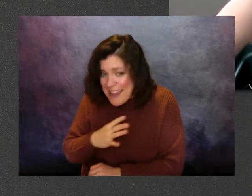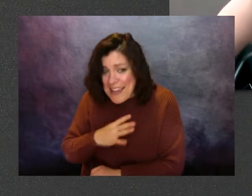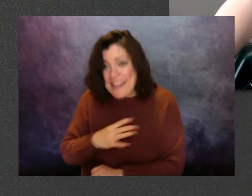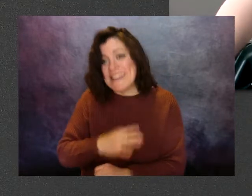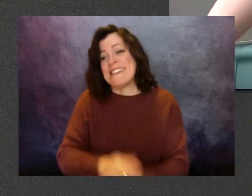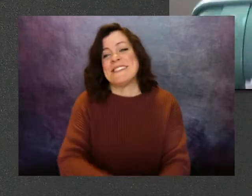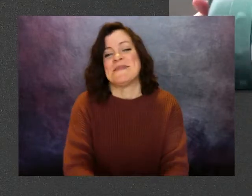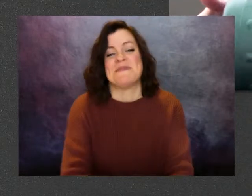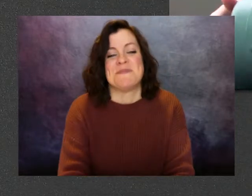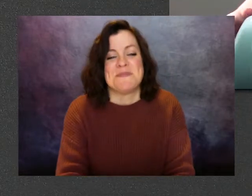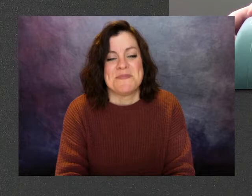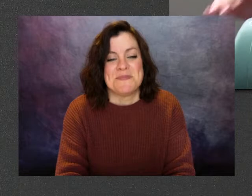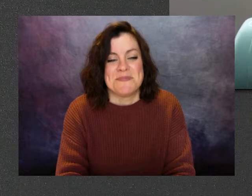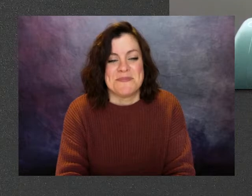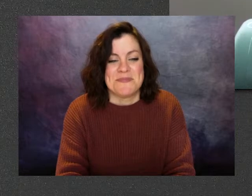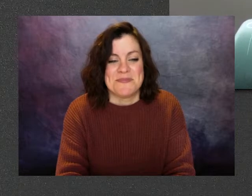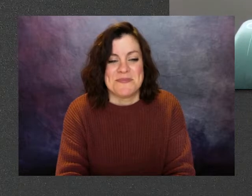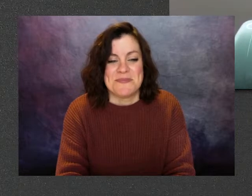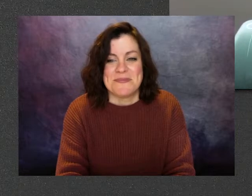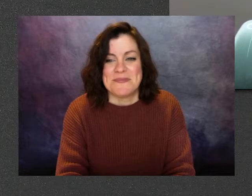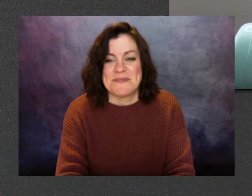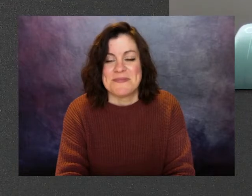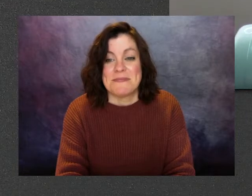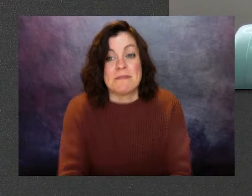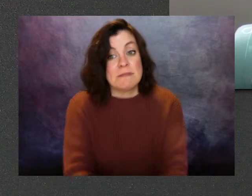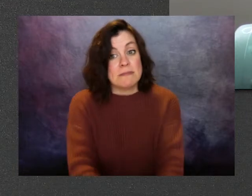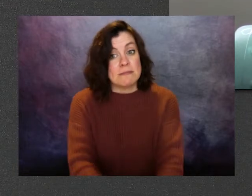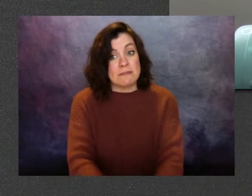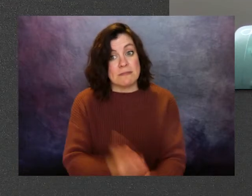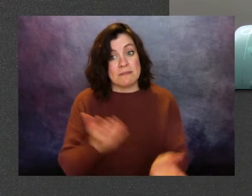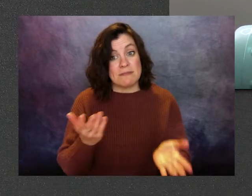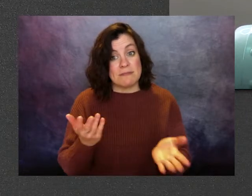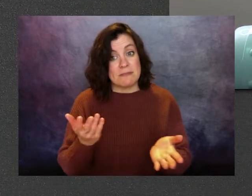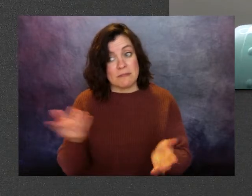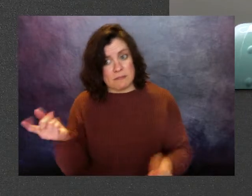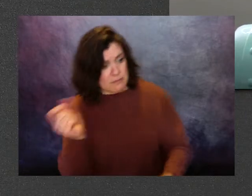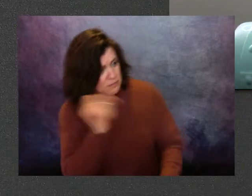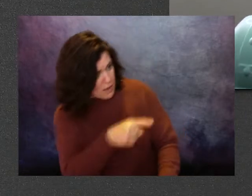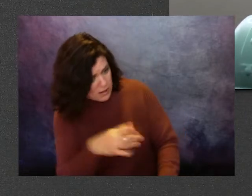Okay. Well, how is she? She's great.